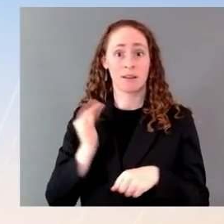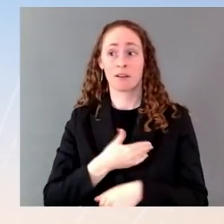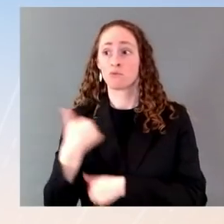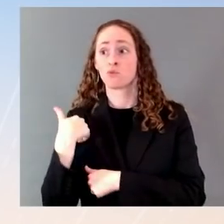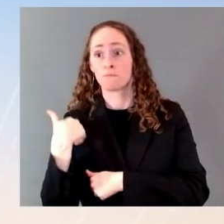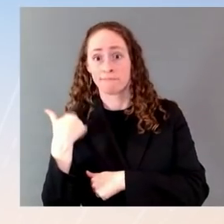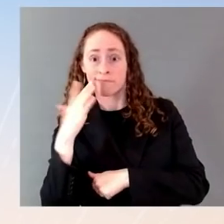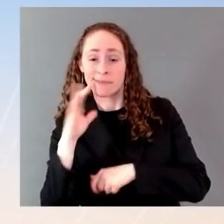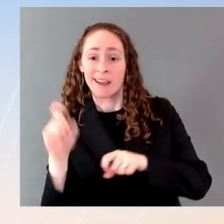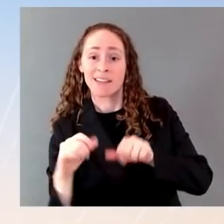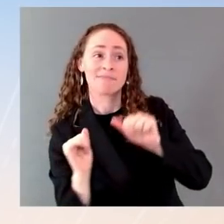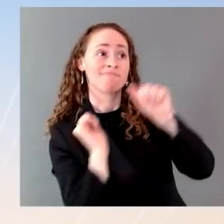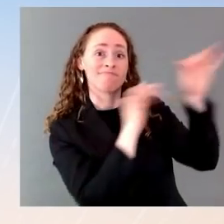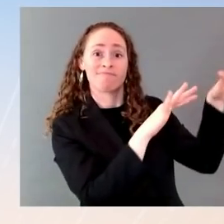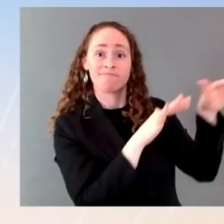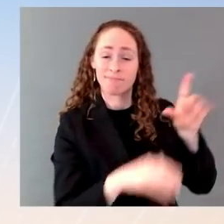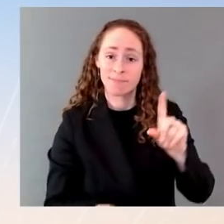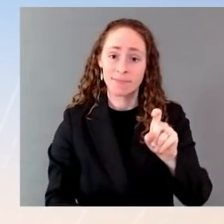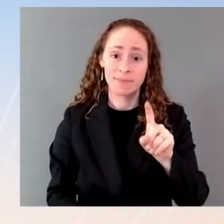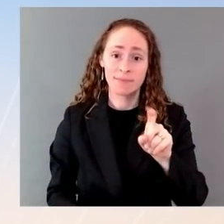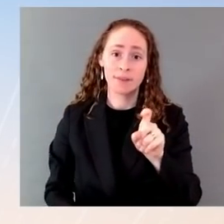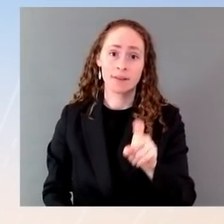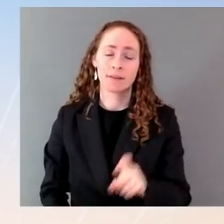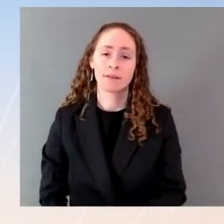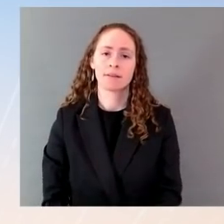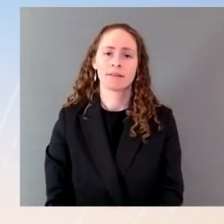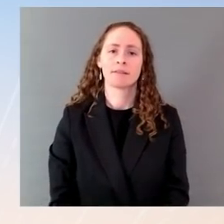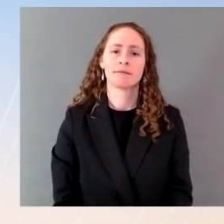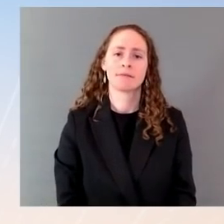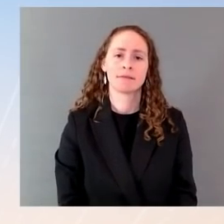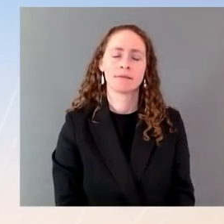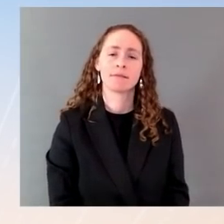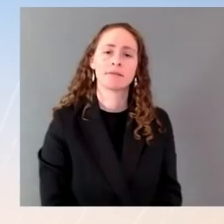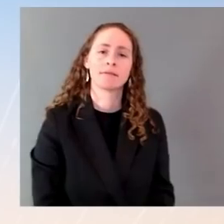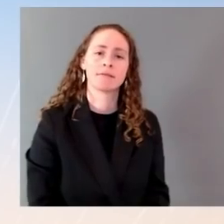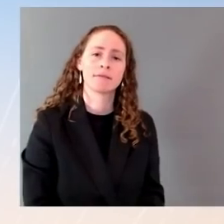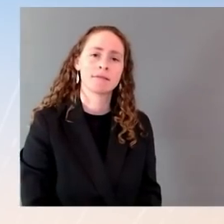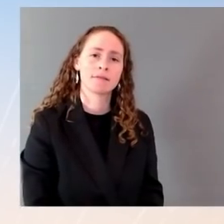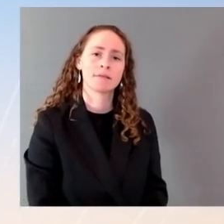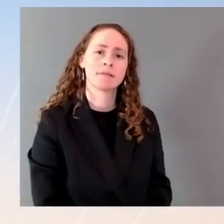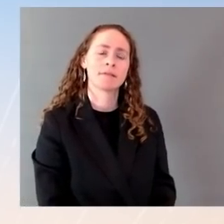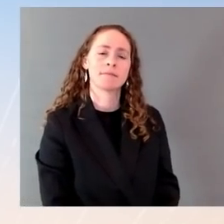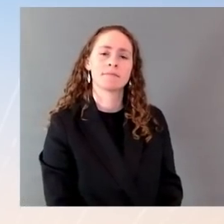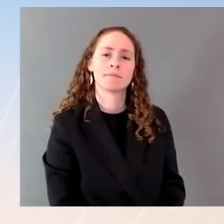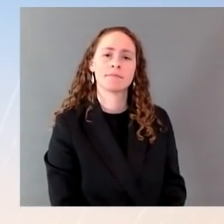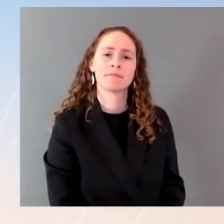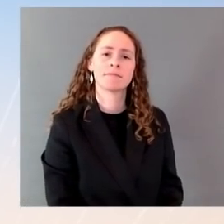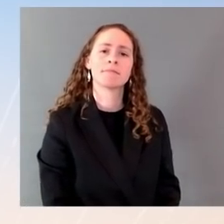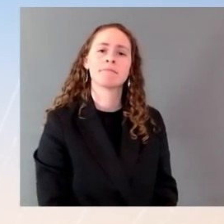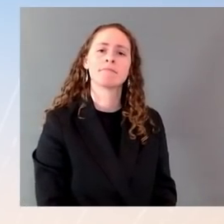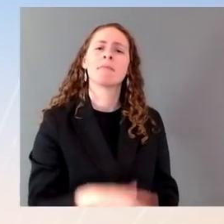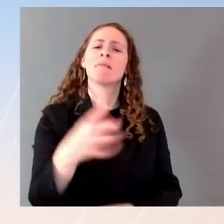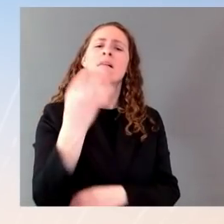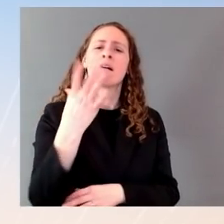We conduct exercises on a regular basis in both Poland and Romania. The presence of American military service